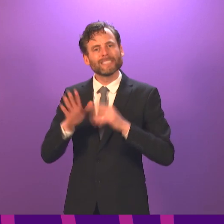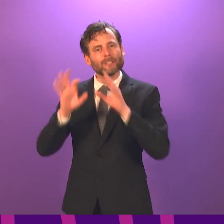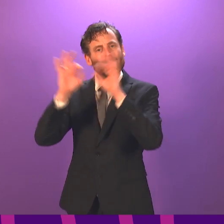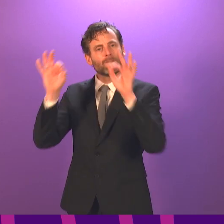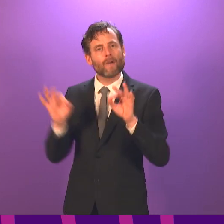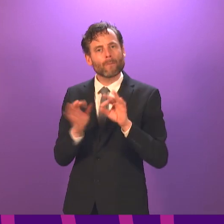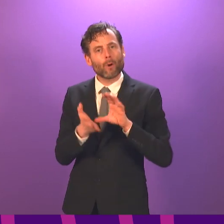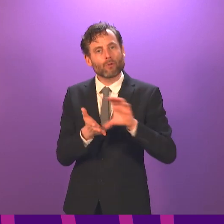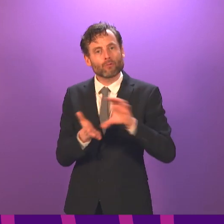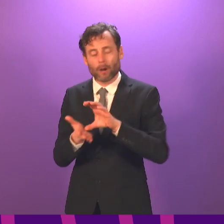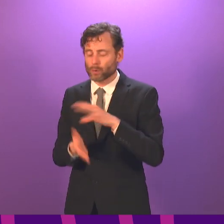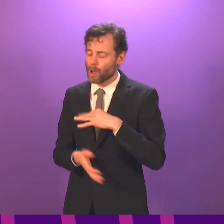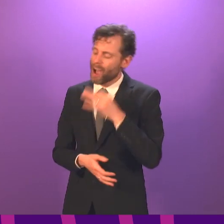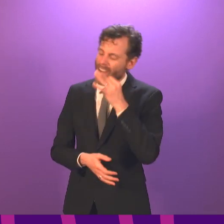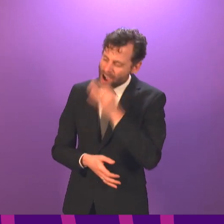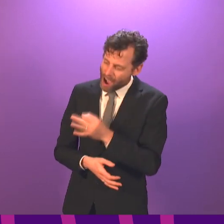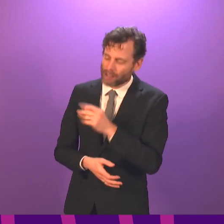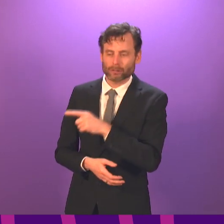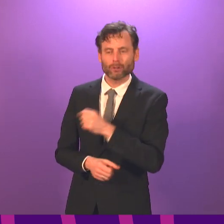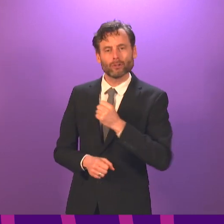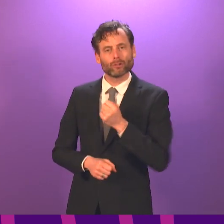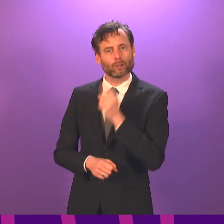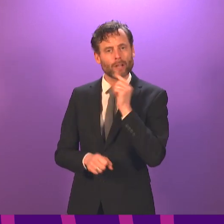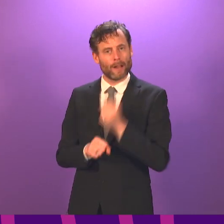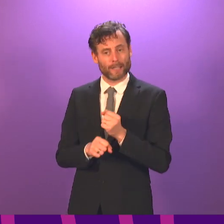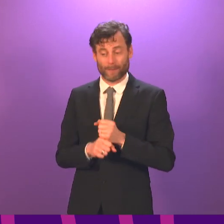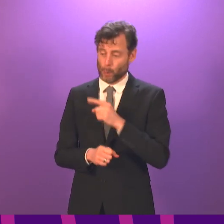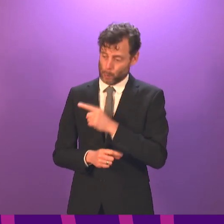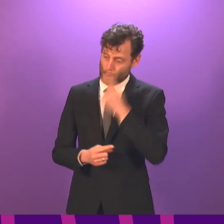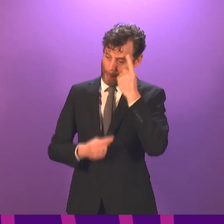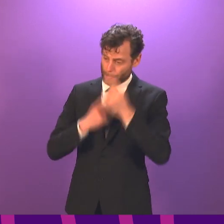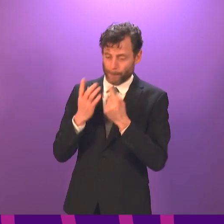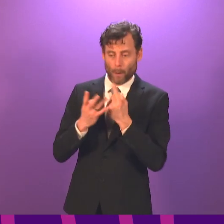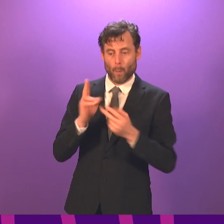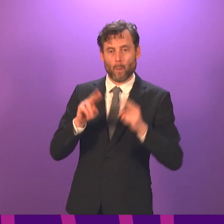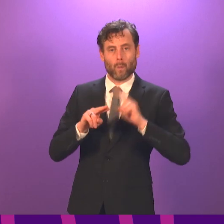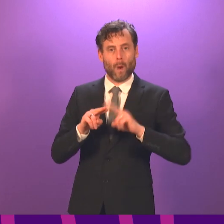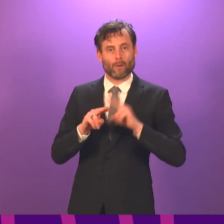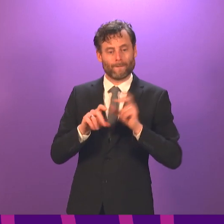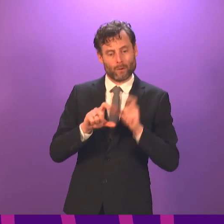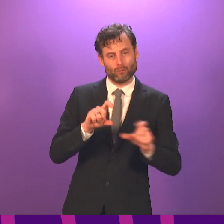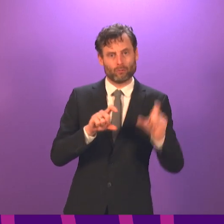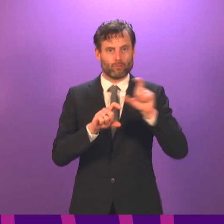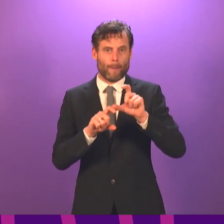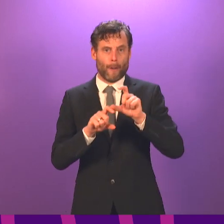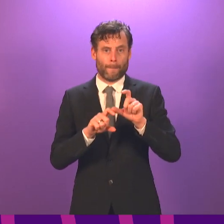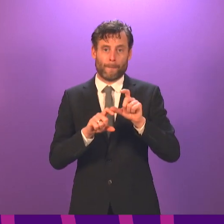for the Scottish Government to consider providing a one-off top-up grant to ease the huge pressure